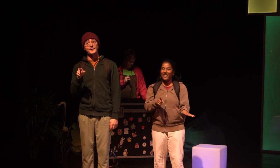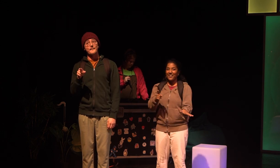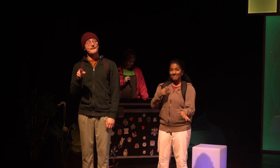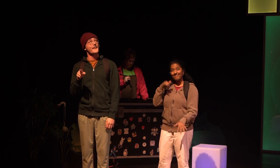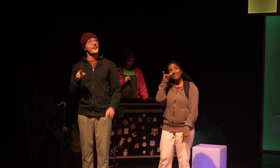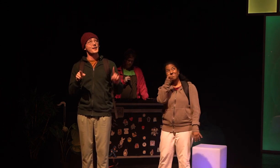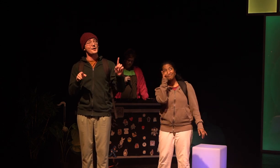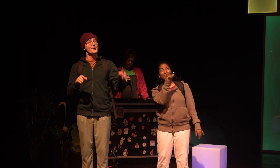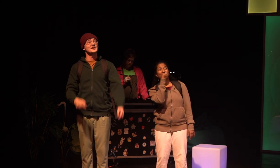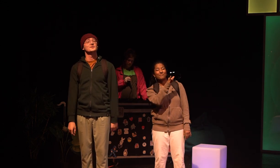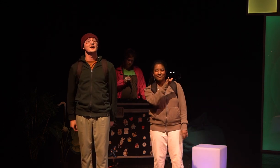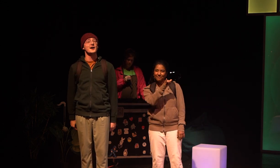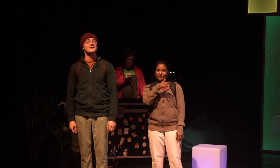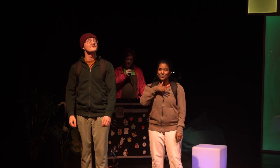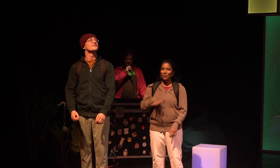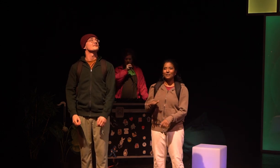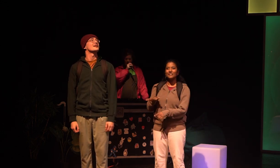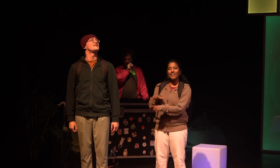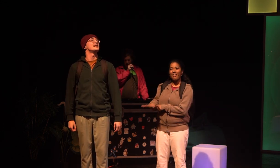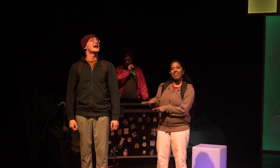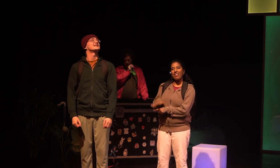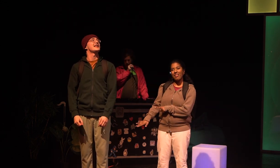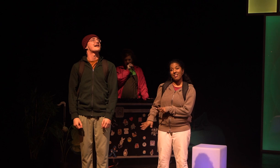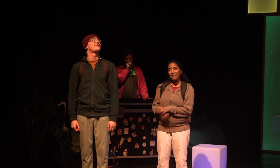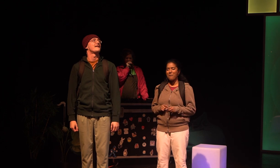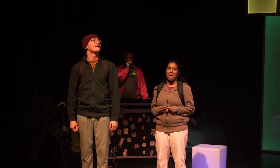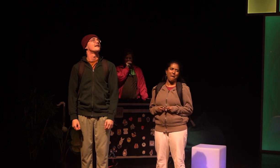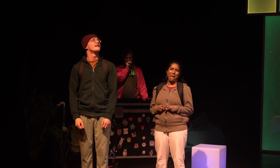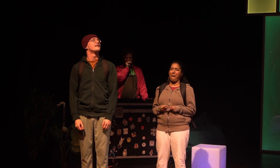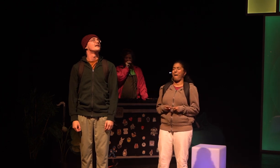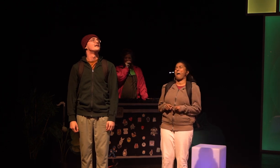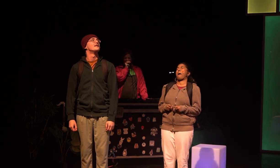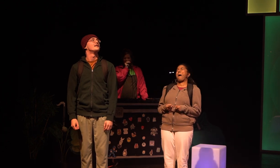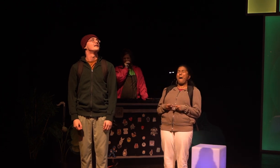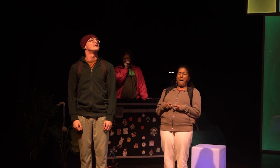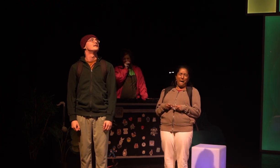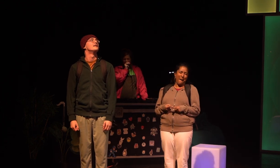reckon this was her having the last laugh.